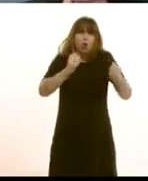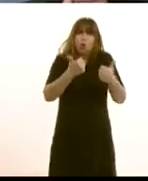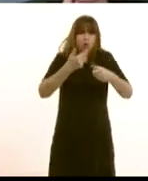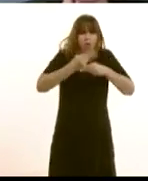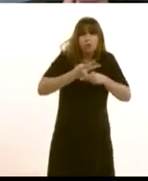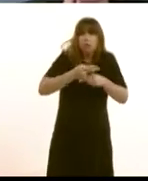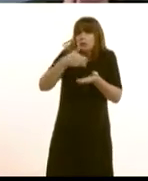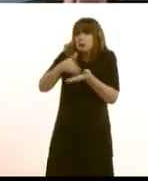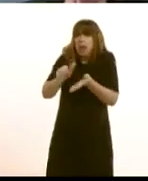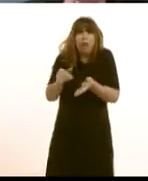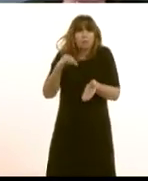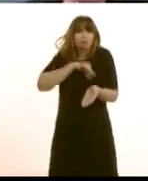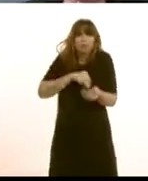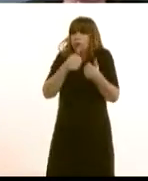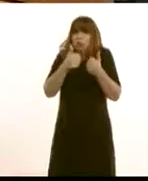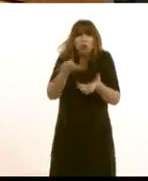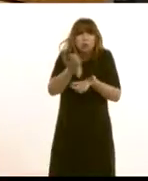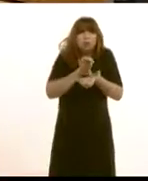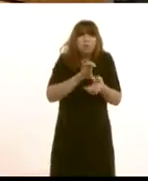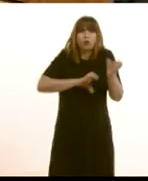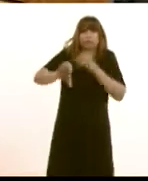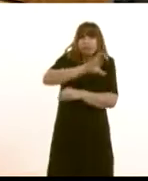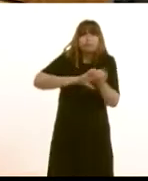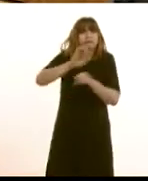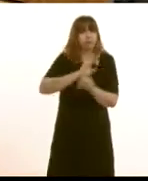of them in such a cavalier fashion? Carwyn Jones: Iím not surprised the leader